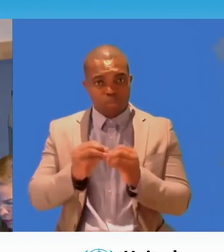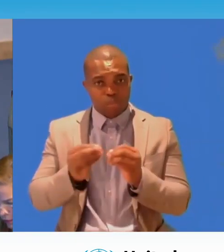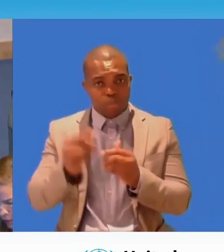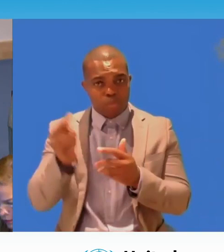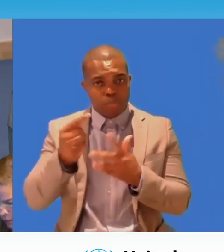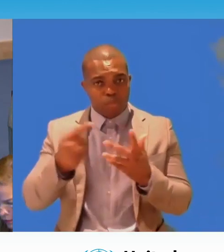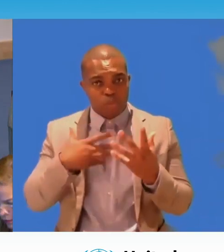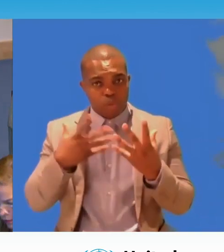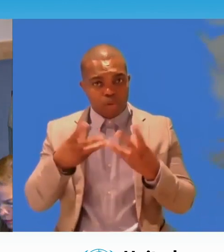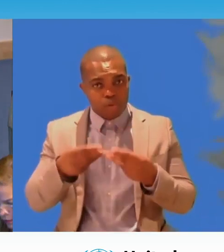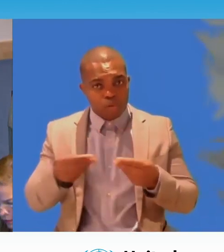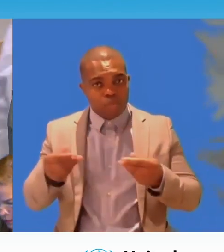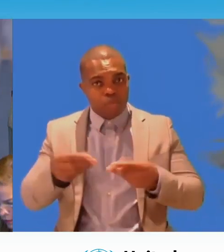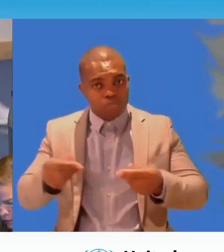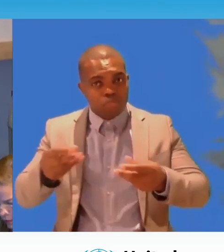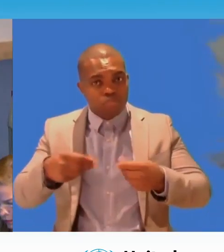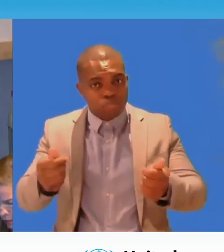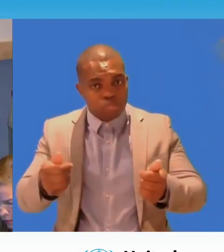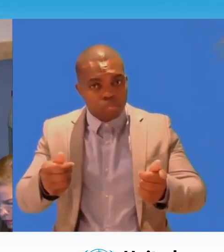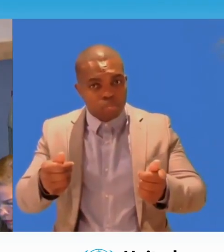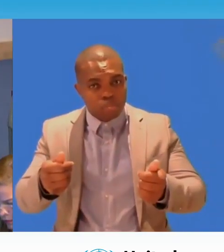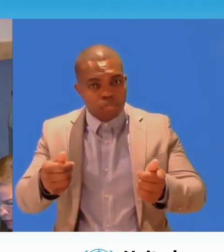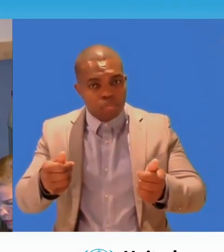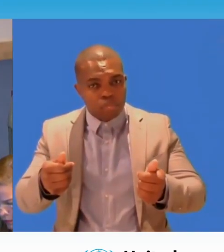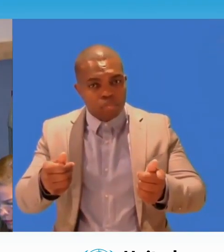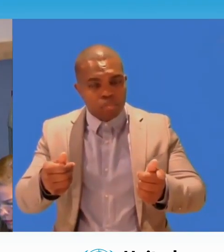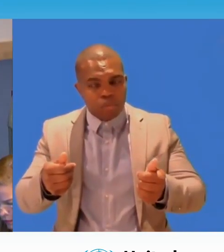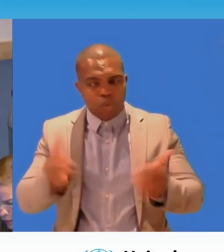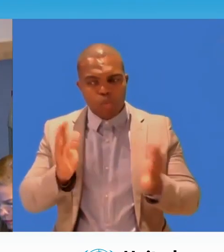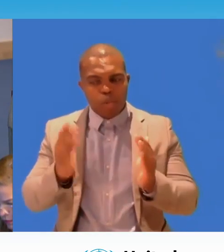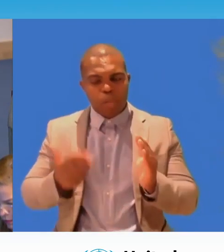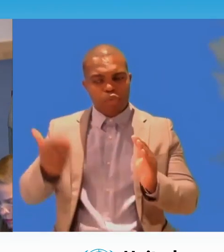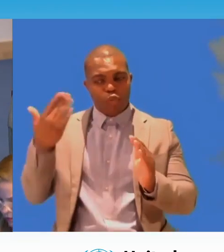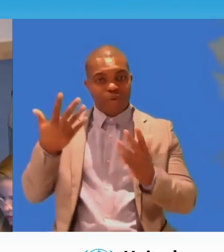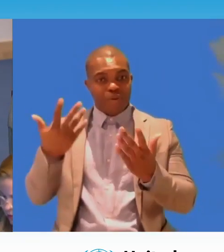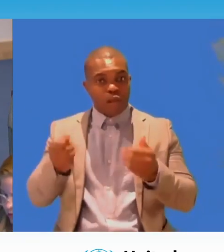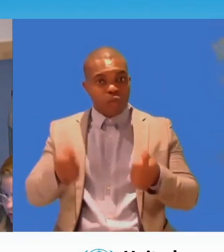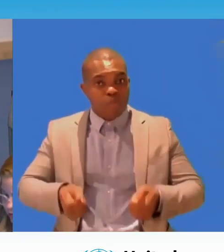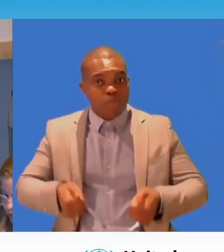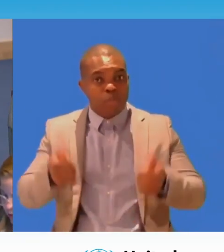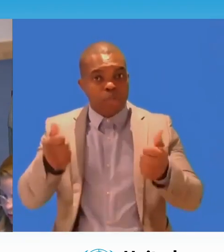Conference of State parties as we make the resolutions I would want to indulge upon uh